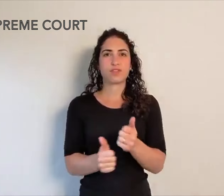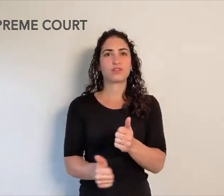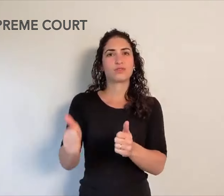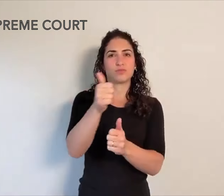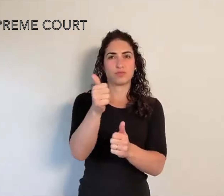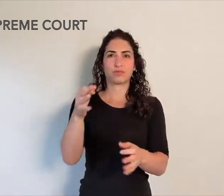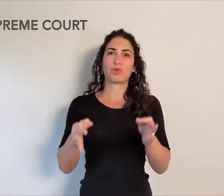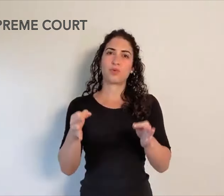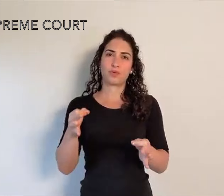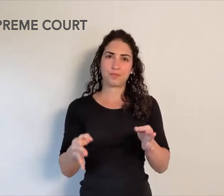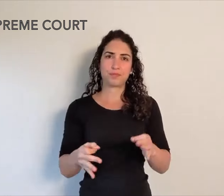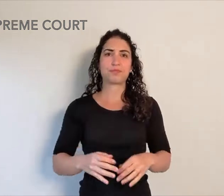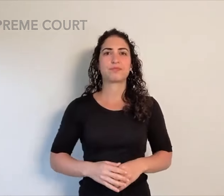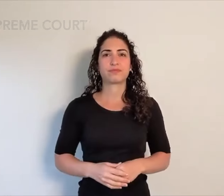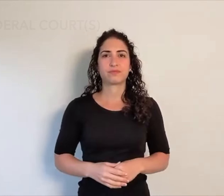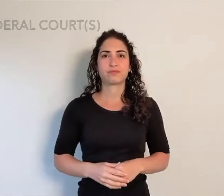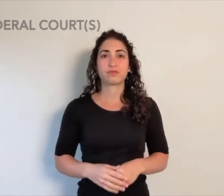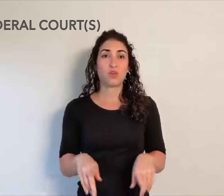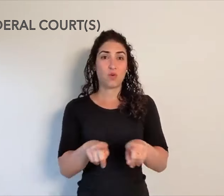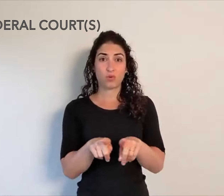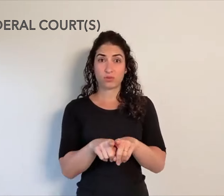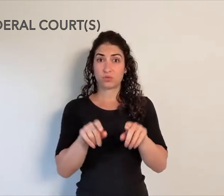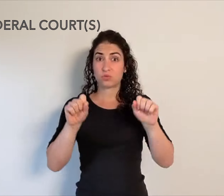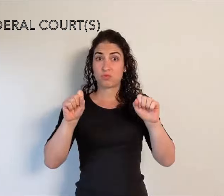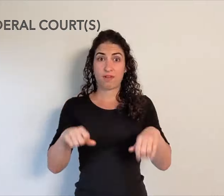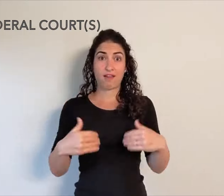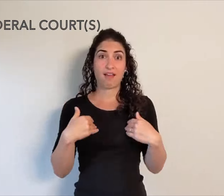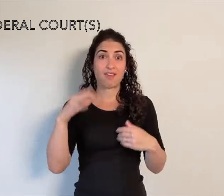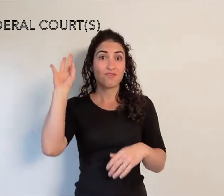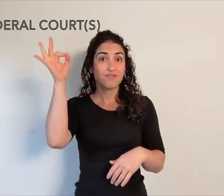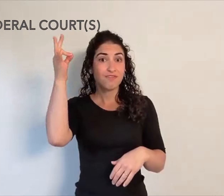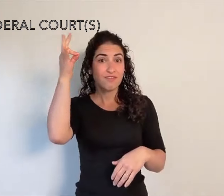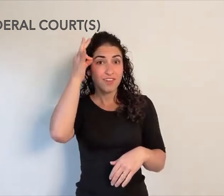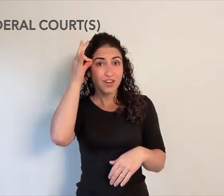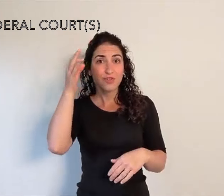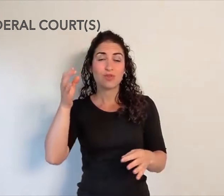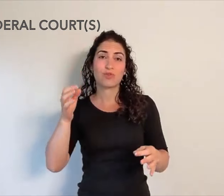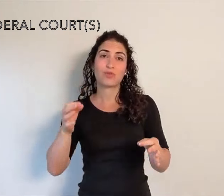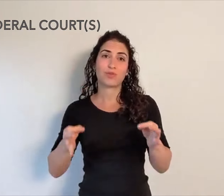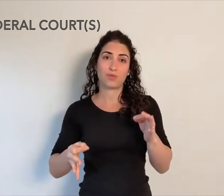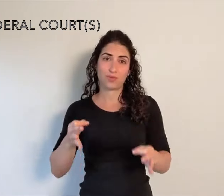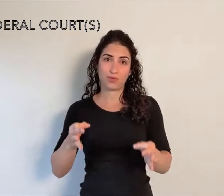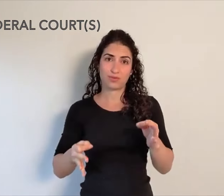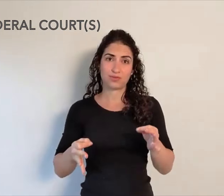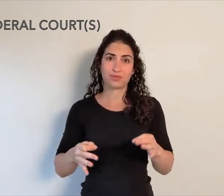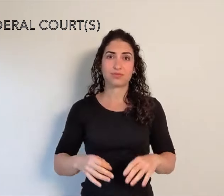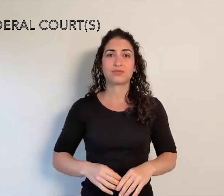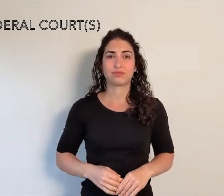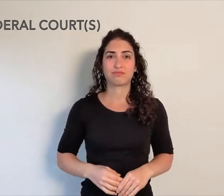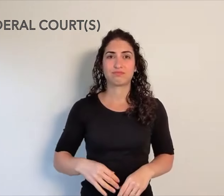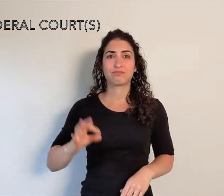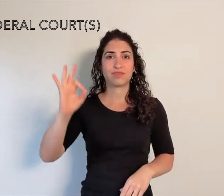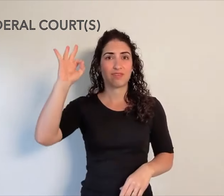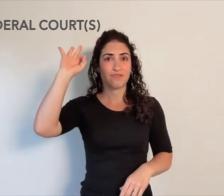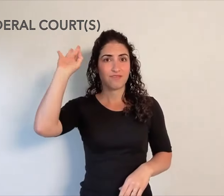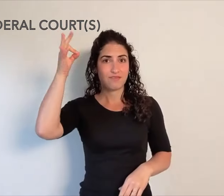SUPREME COURT Also, you can have FEDERAL COURTS